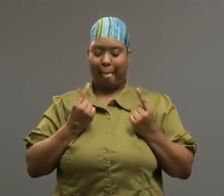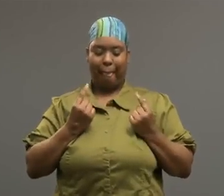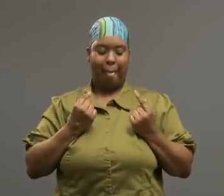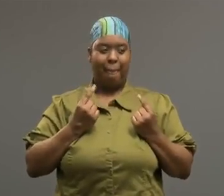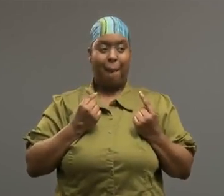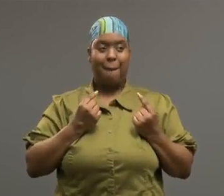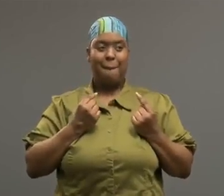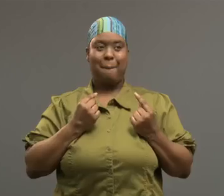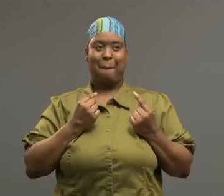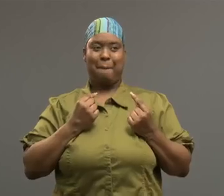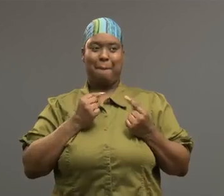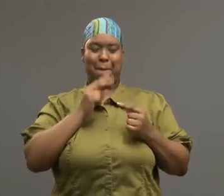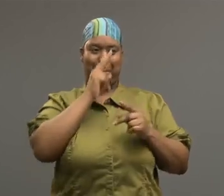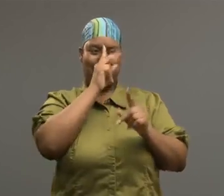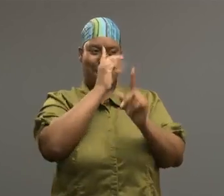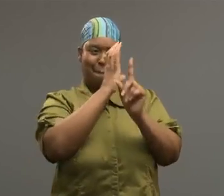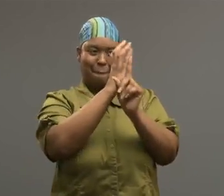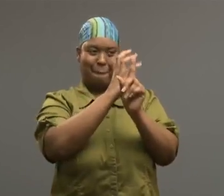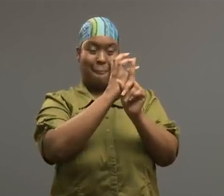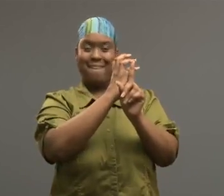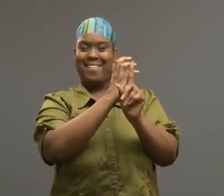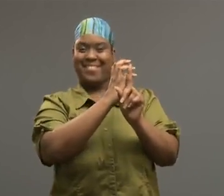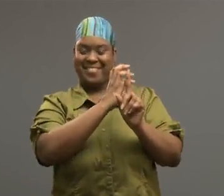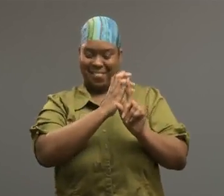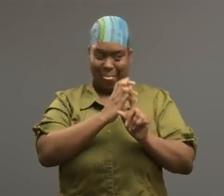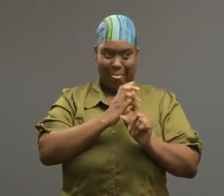and found something!